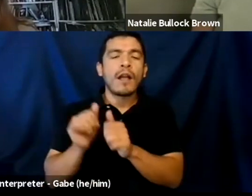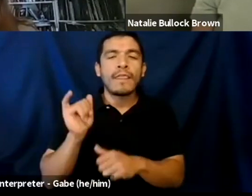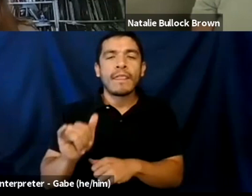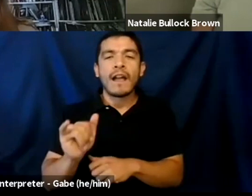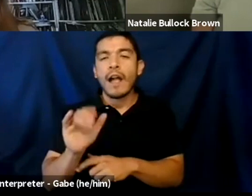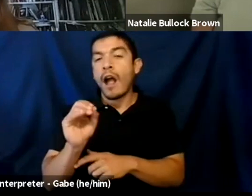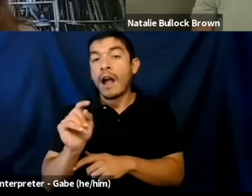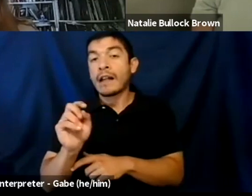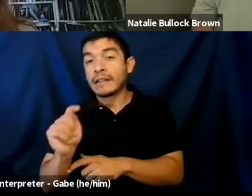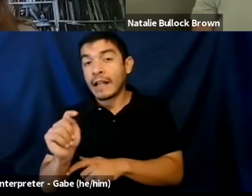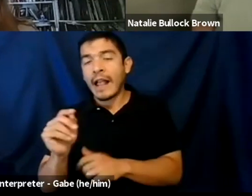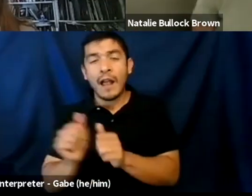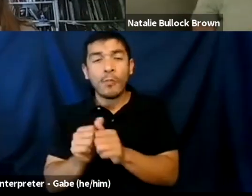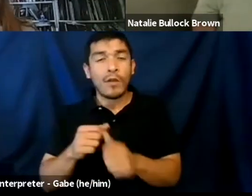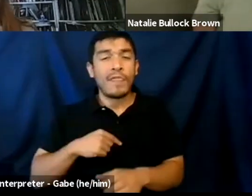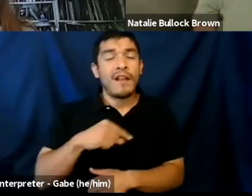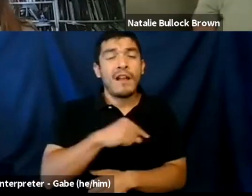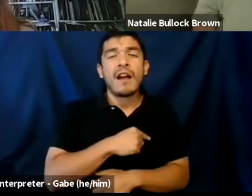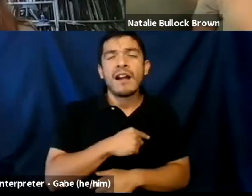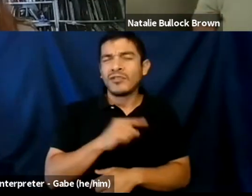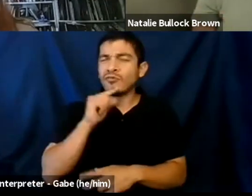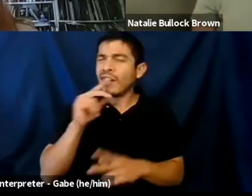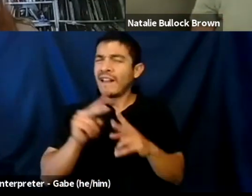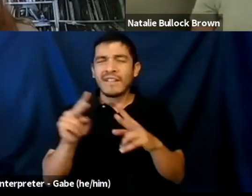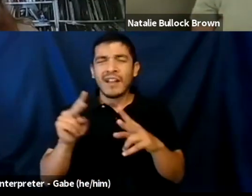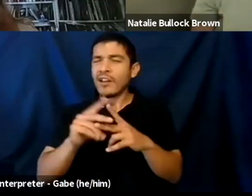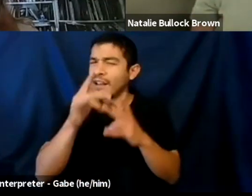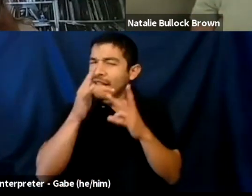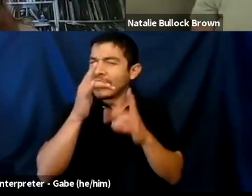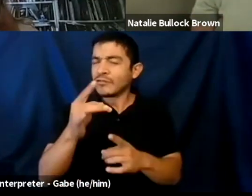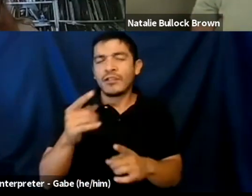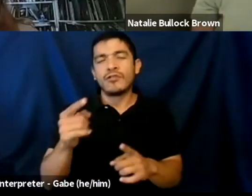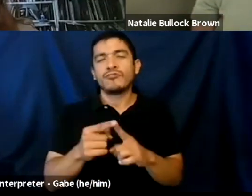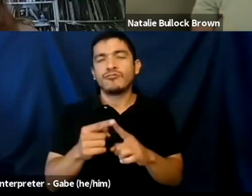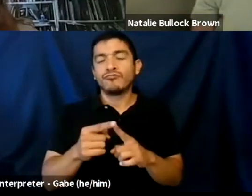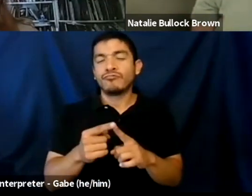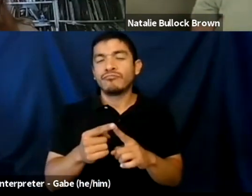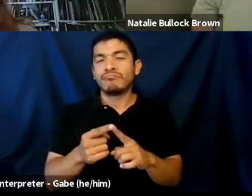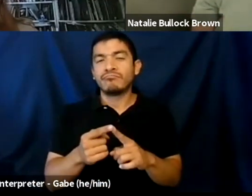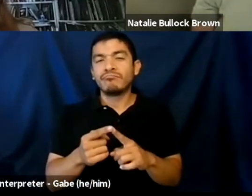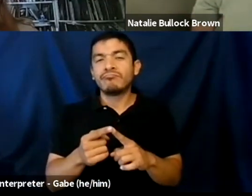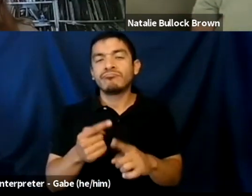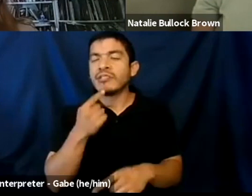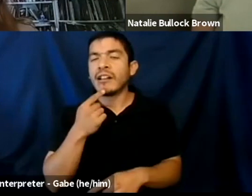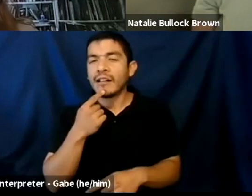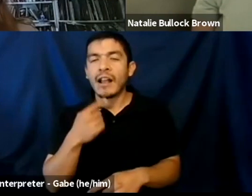And it was very interesting to say the least. And so, I really very much appreciate,